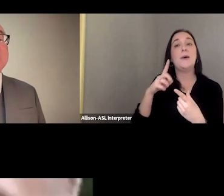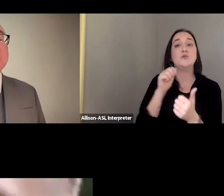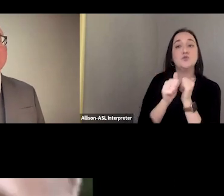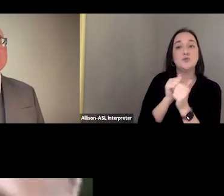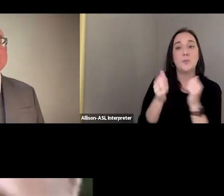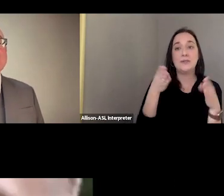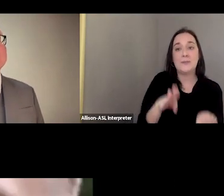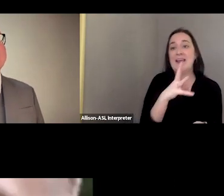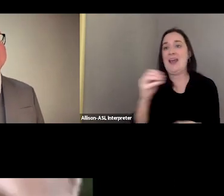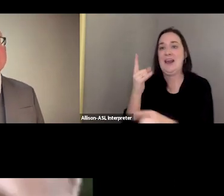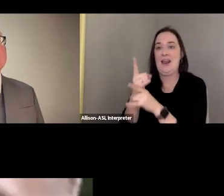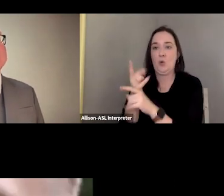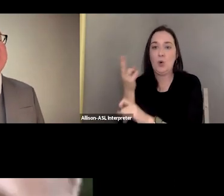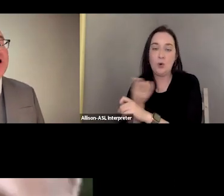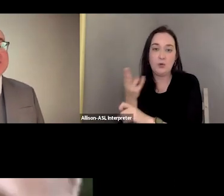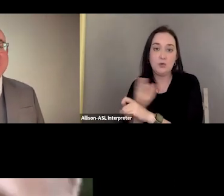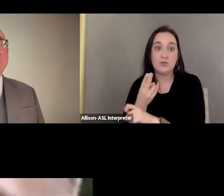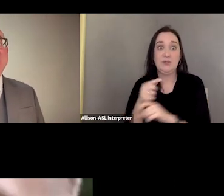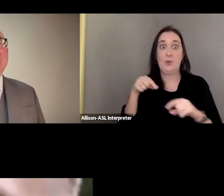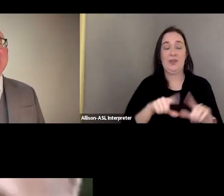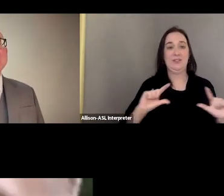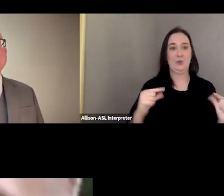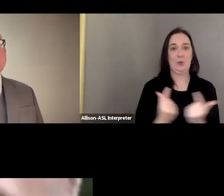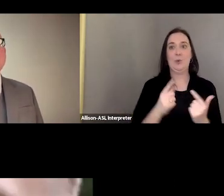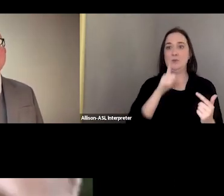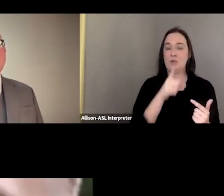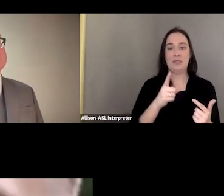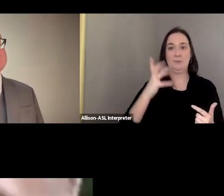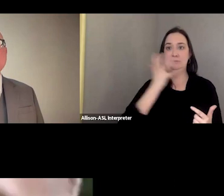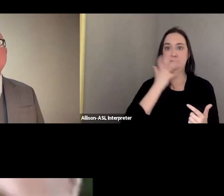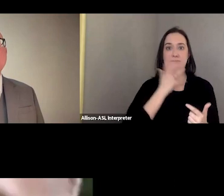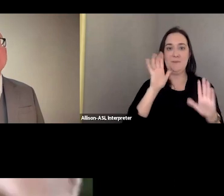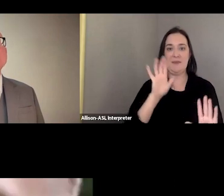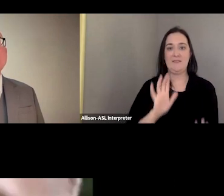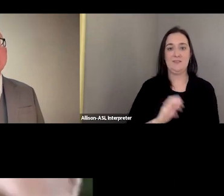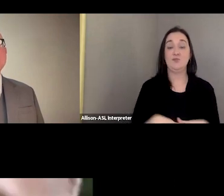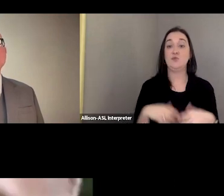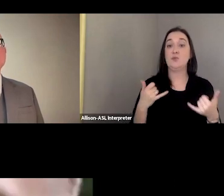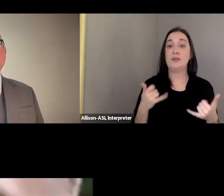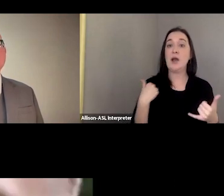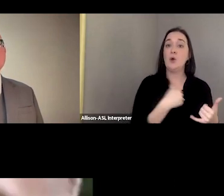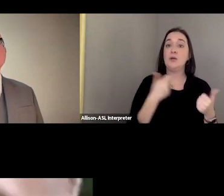productive research groups I have worked with in a long time. And we are, trying to put out as many research papers